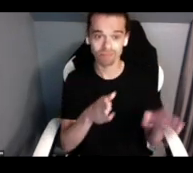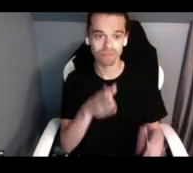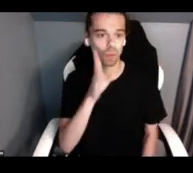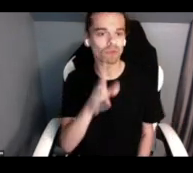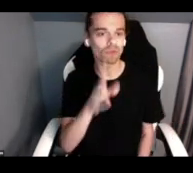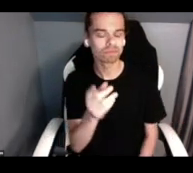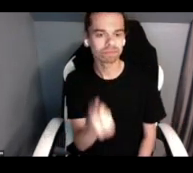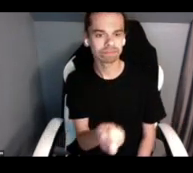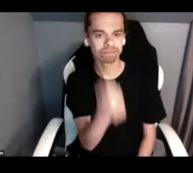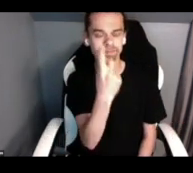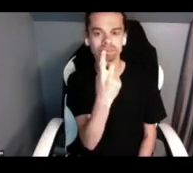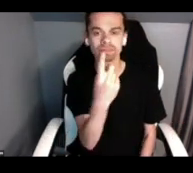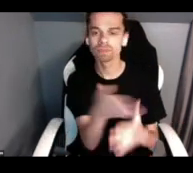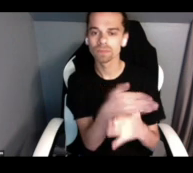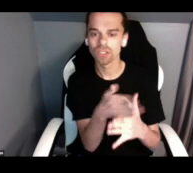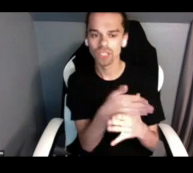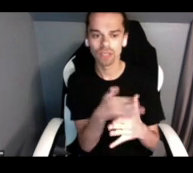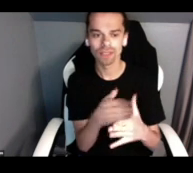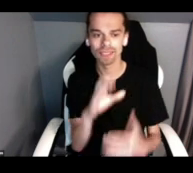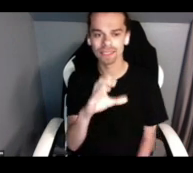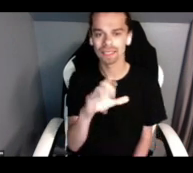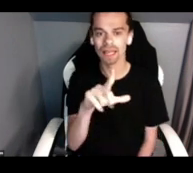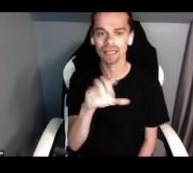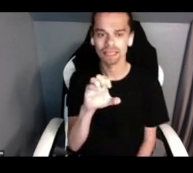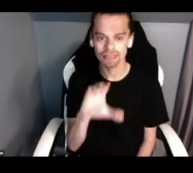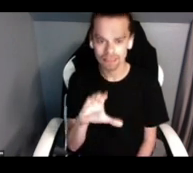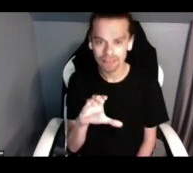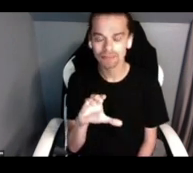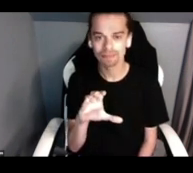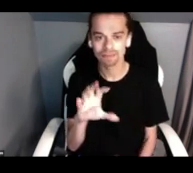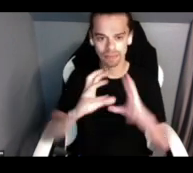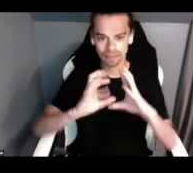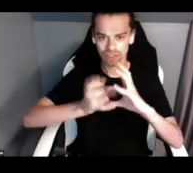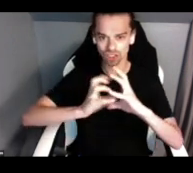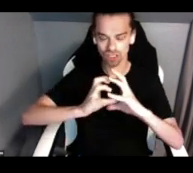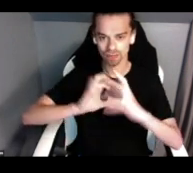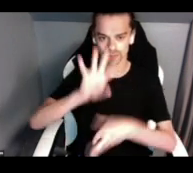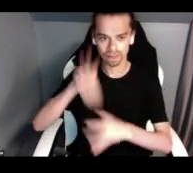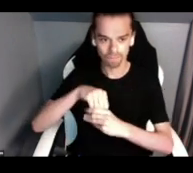how the CLEC intersects with disability pride.